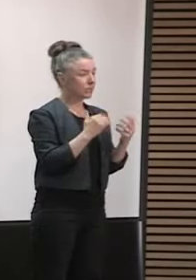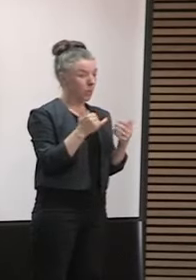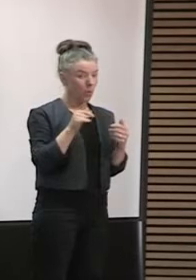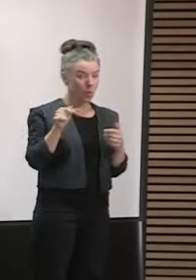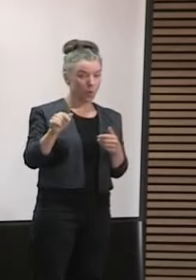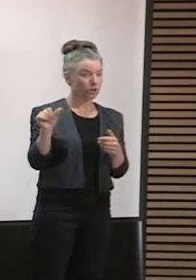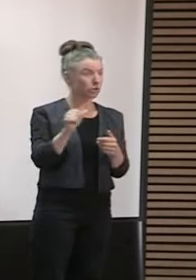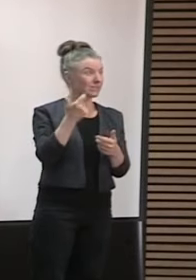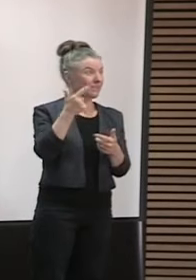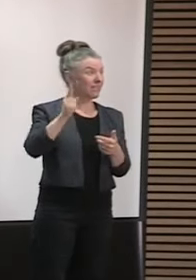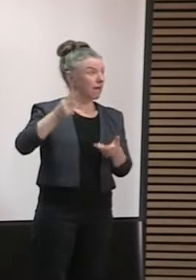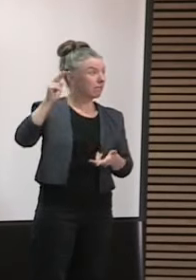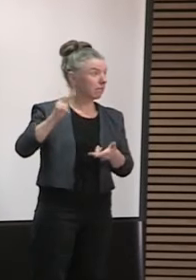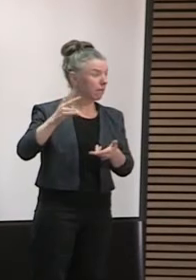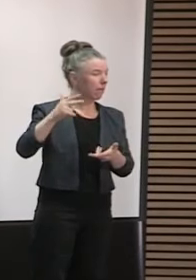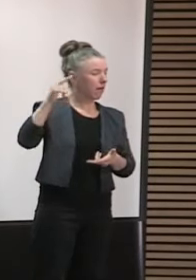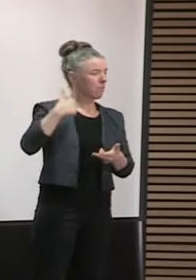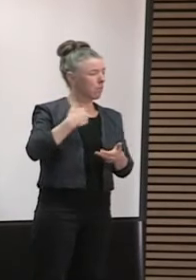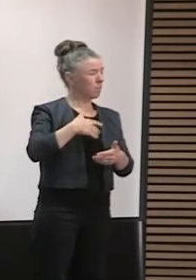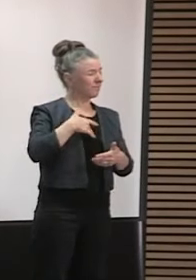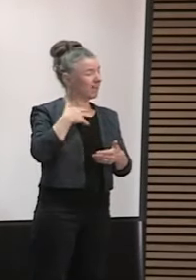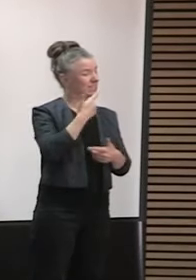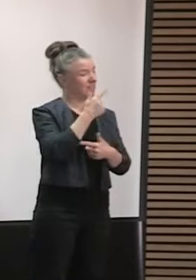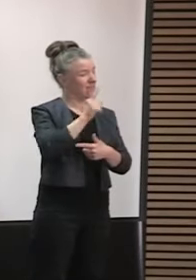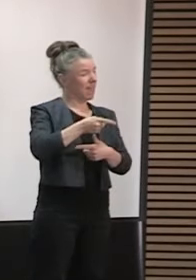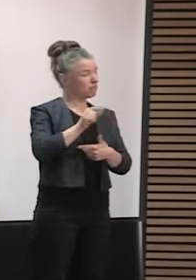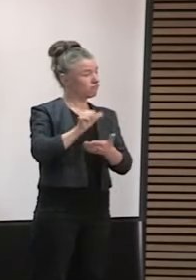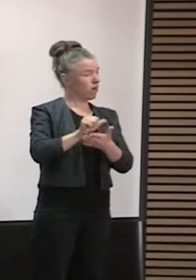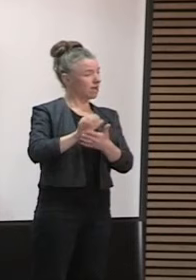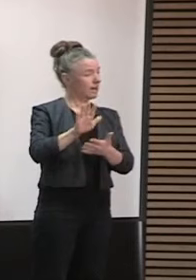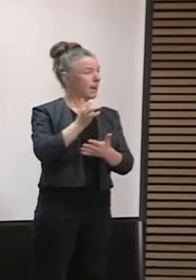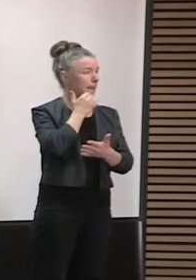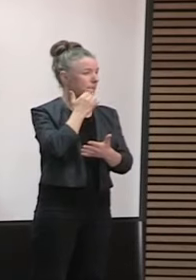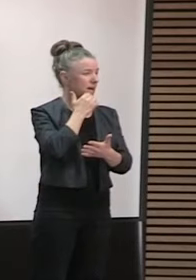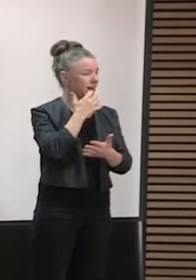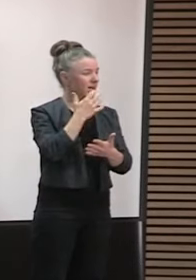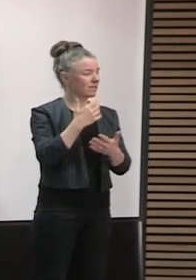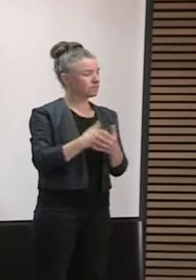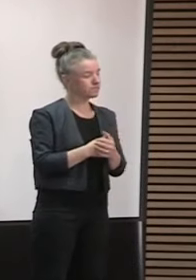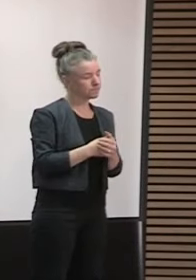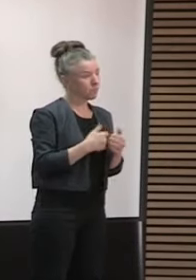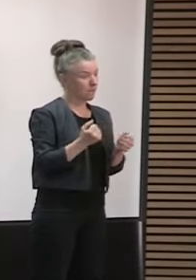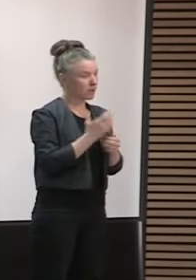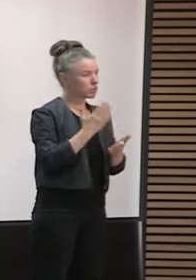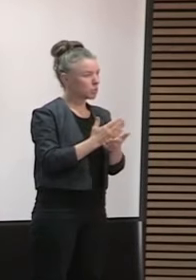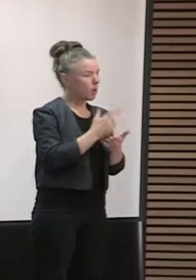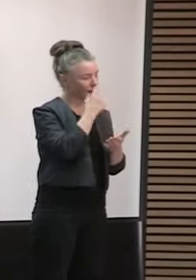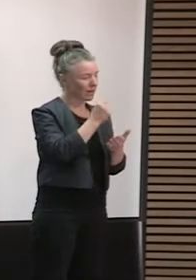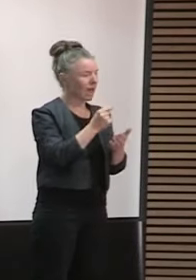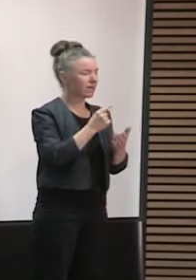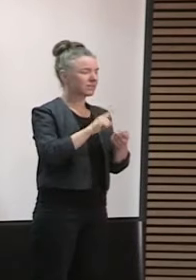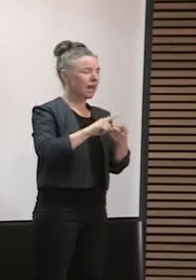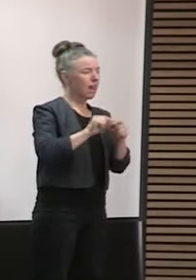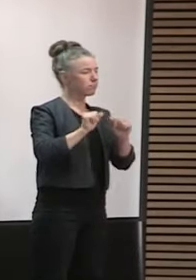link are the case of the MIF